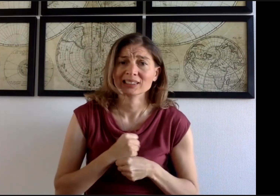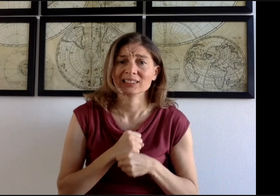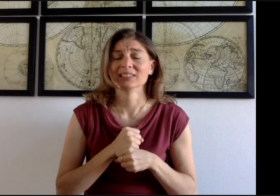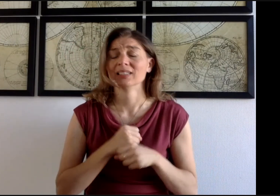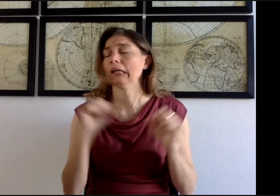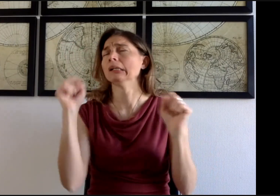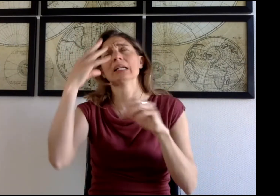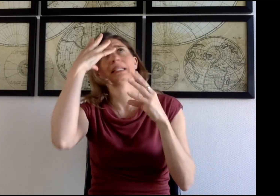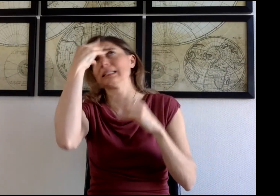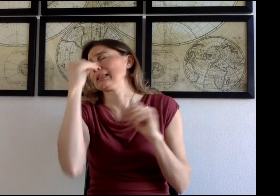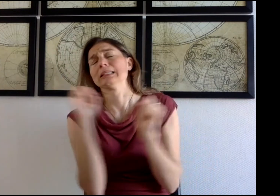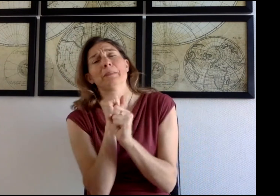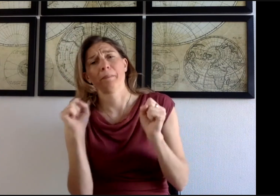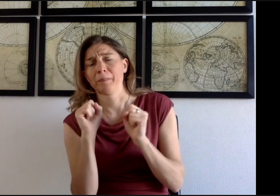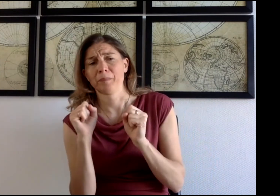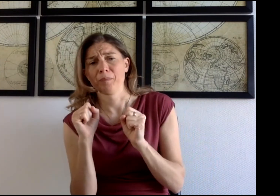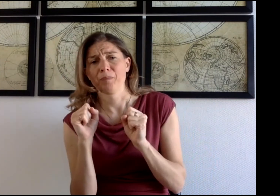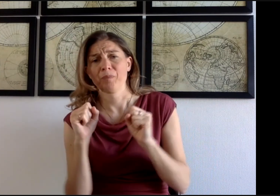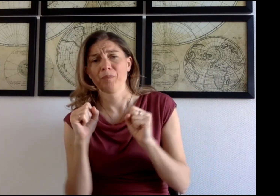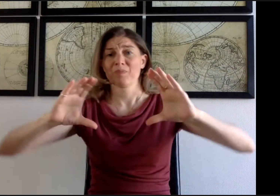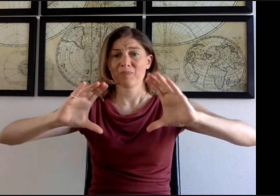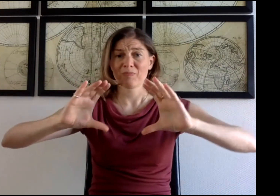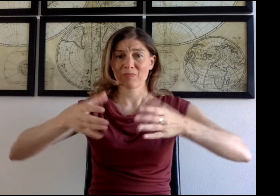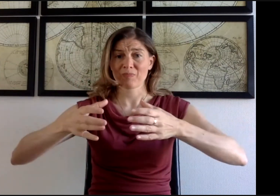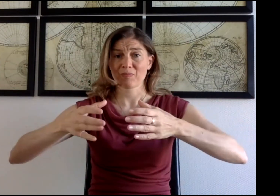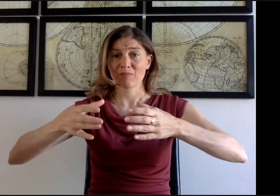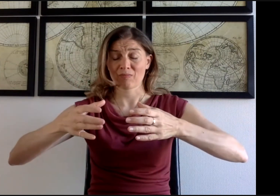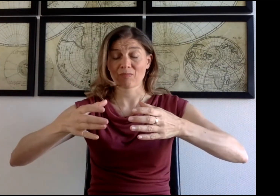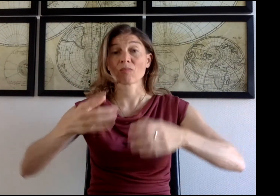One third doesn't how to get through in the coming period,